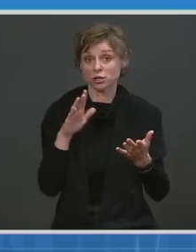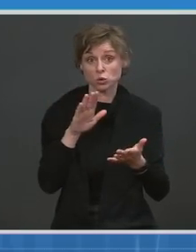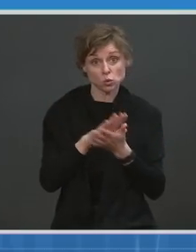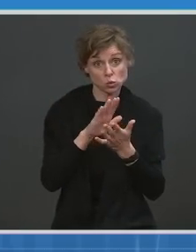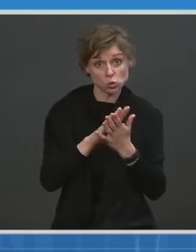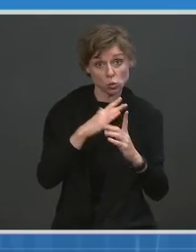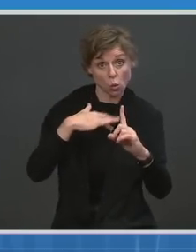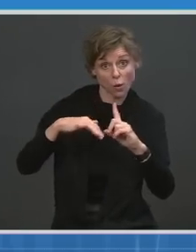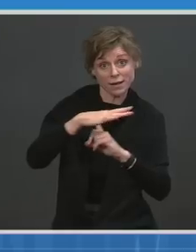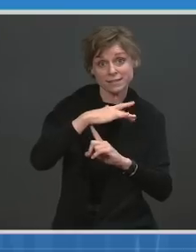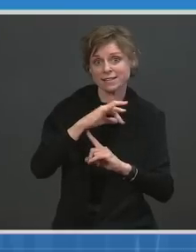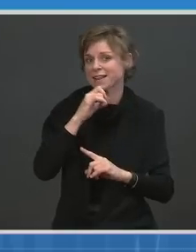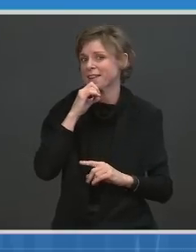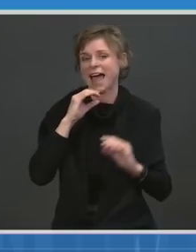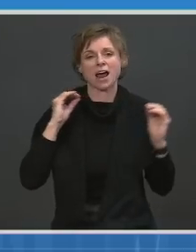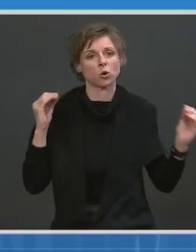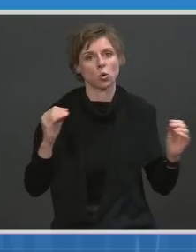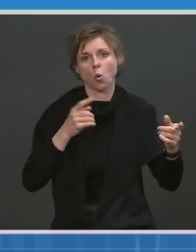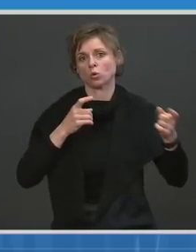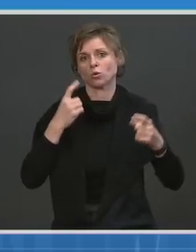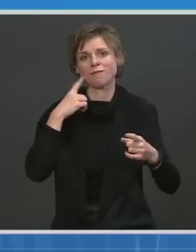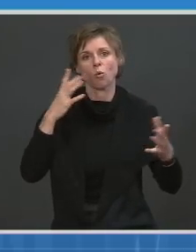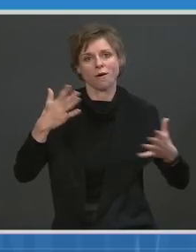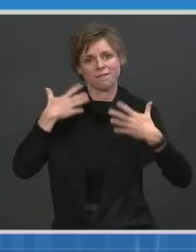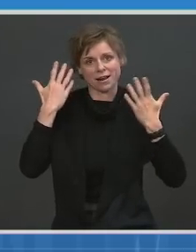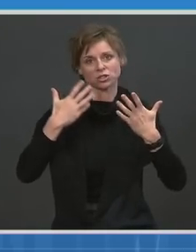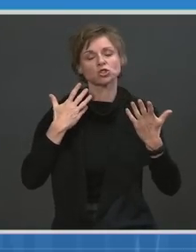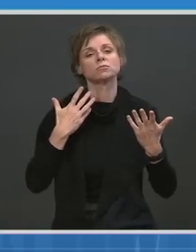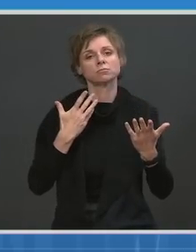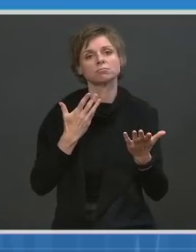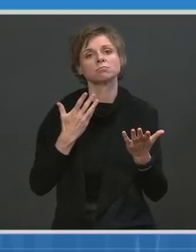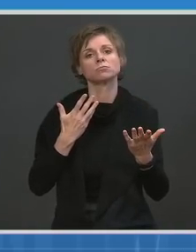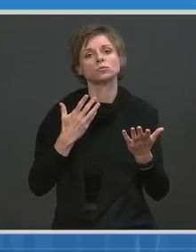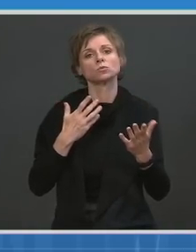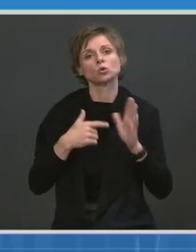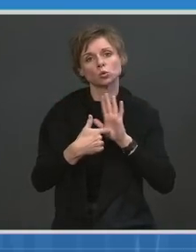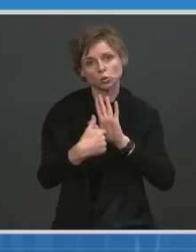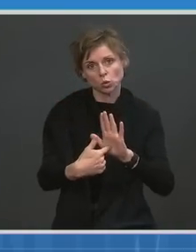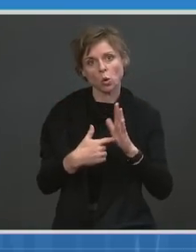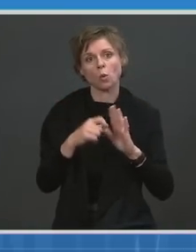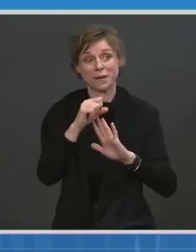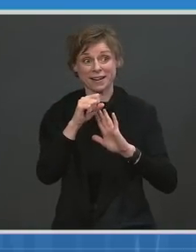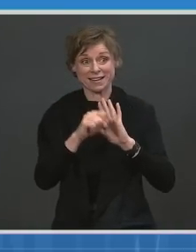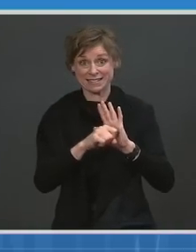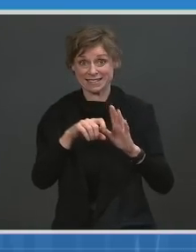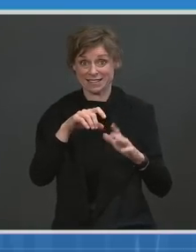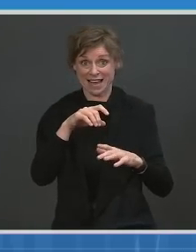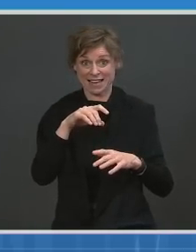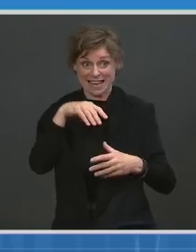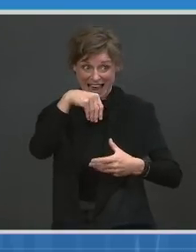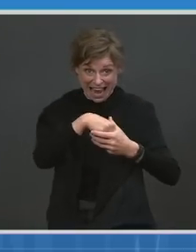as to demonstrating that it is safe in classrooms, when 100 percent masked, to be at three feet.